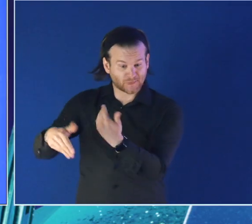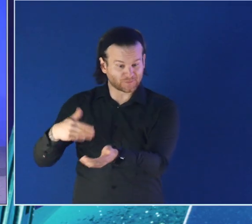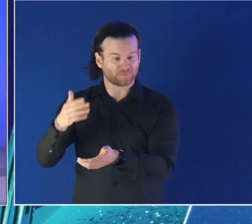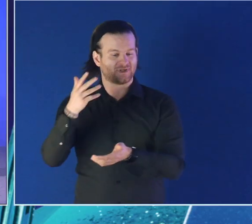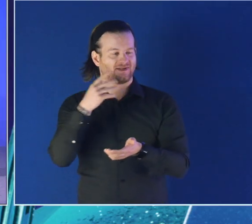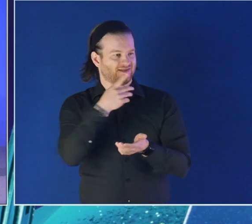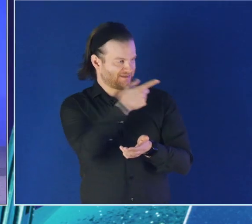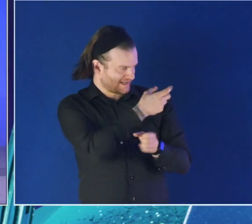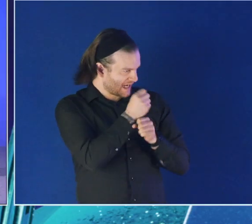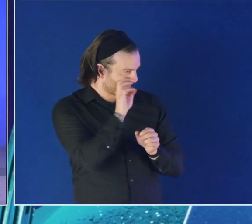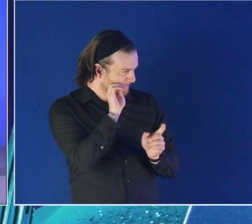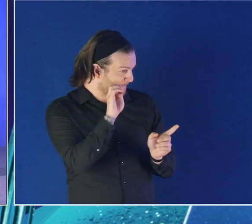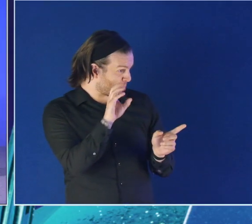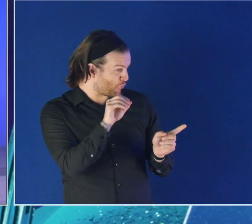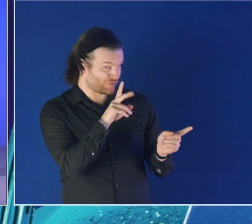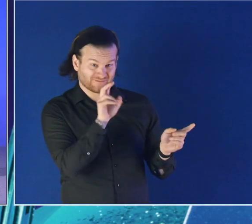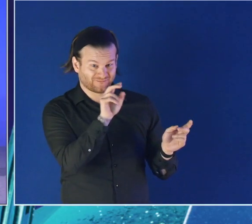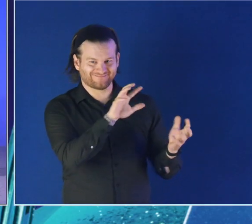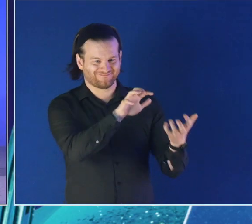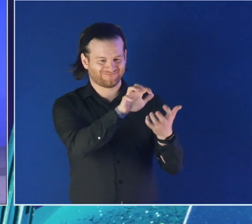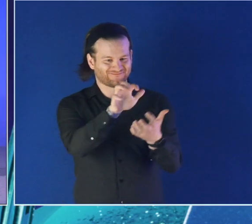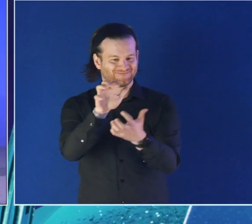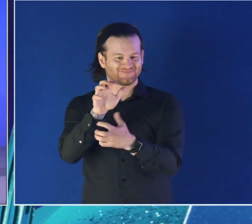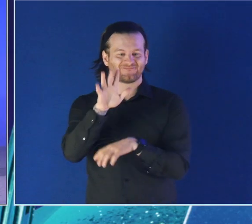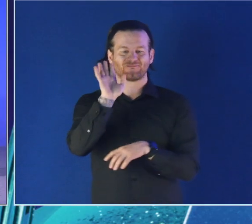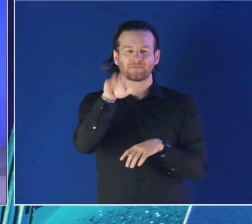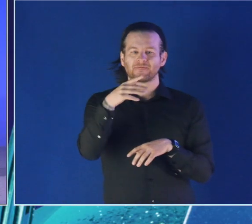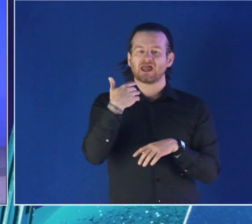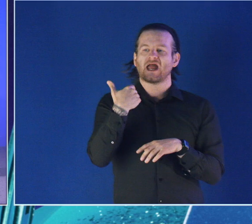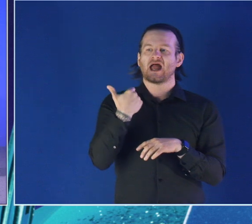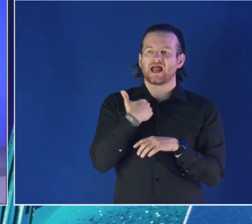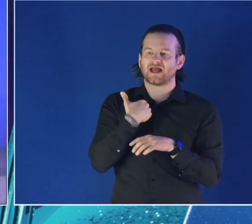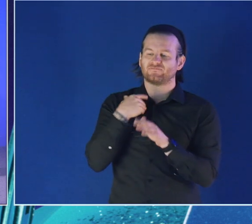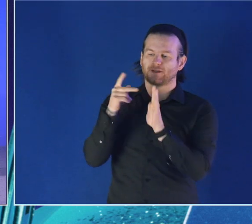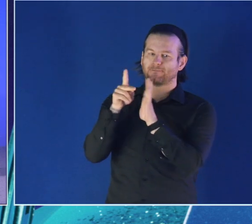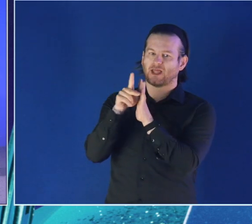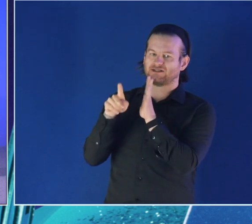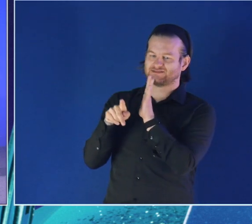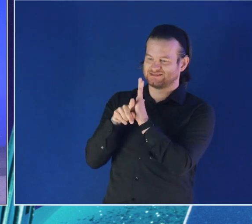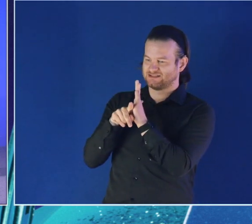Good. Policy around AI, also moving really fast. So let's start with AI.